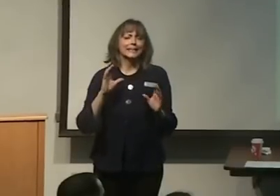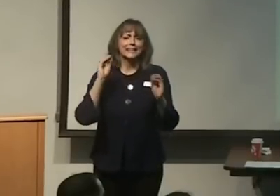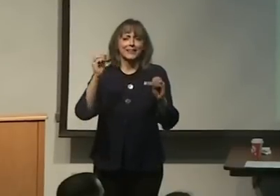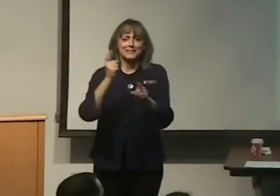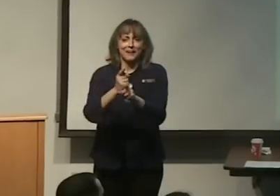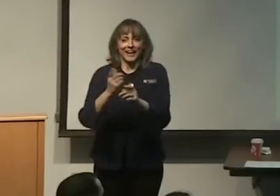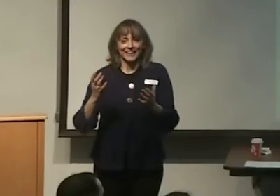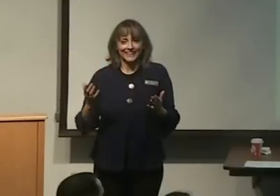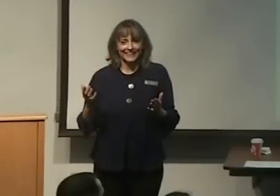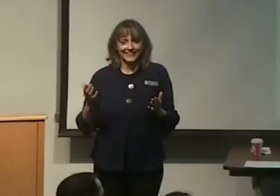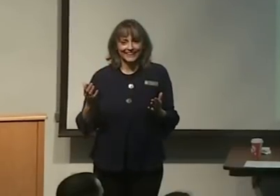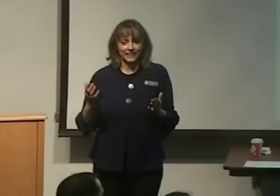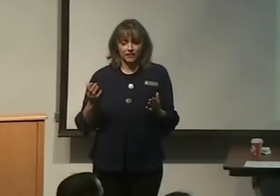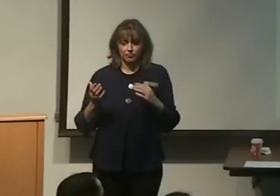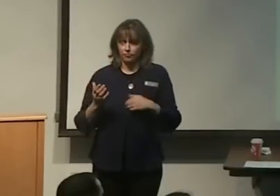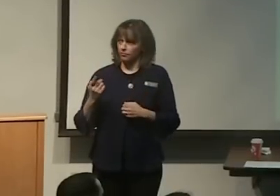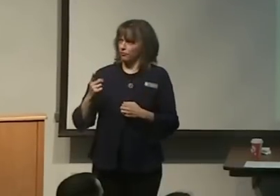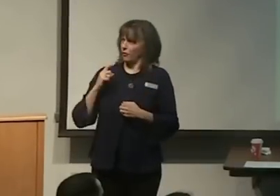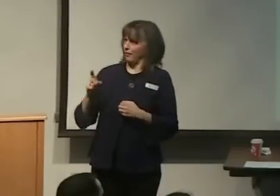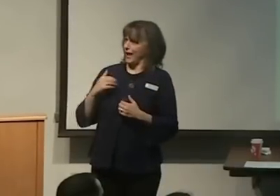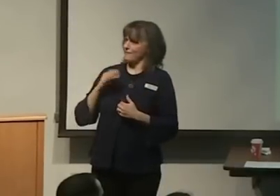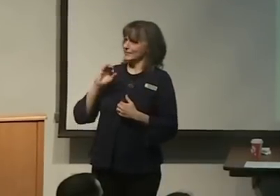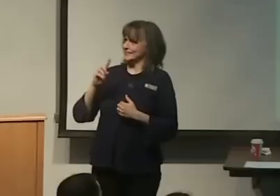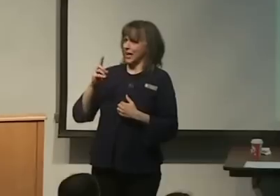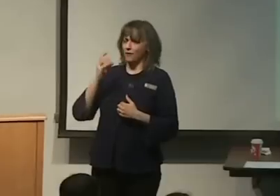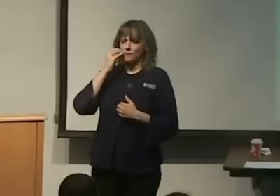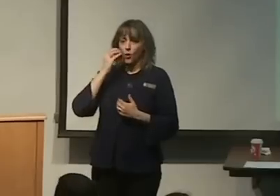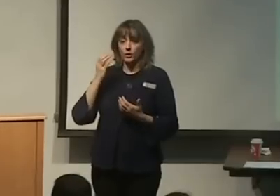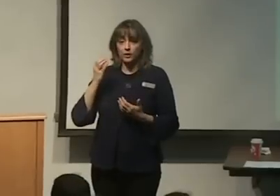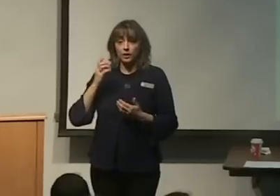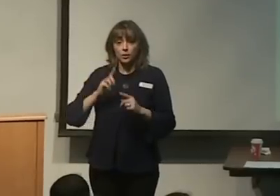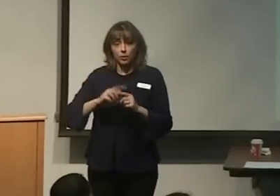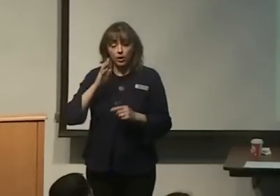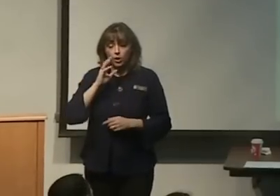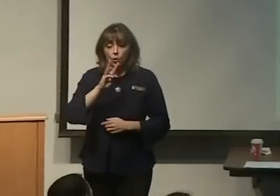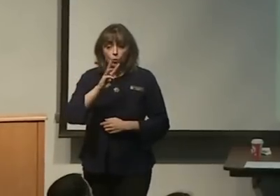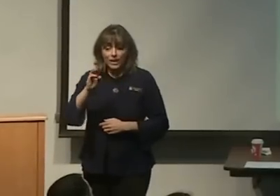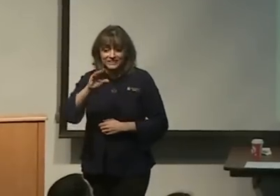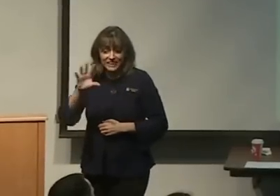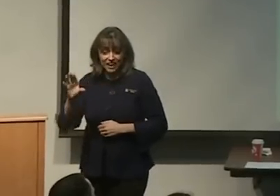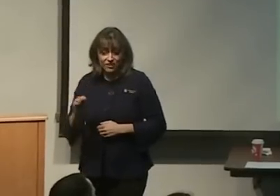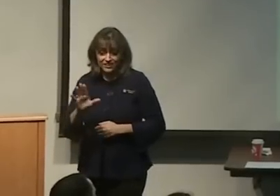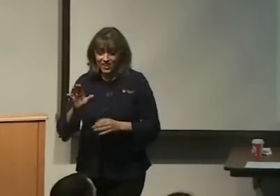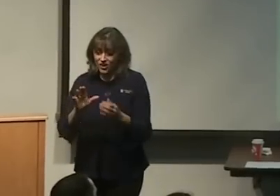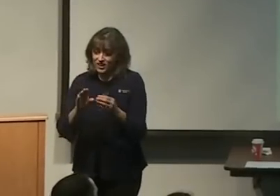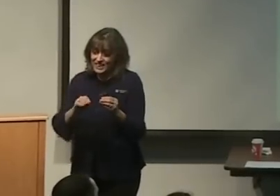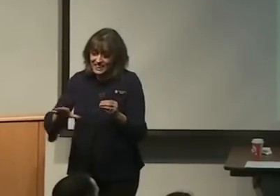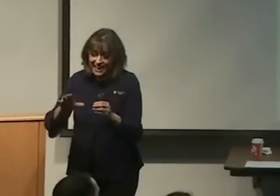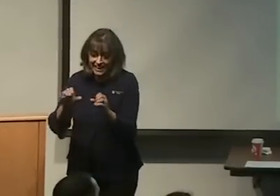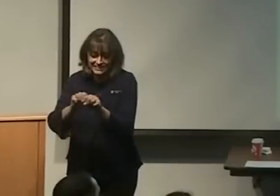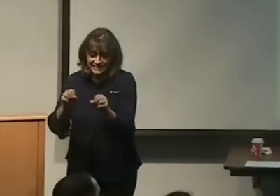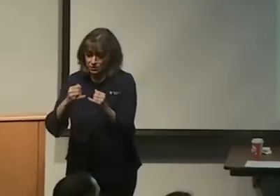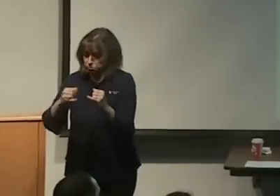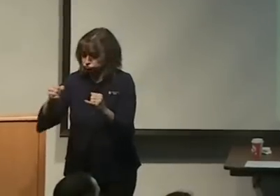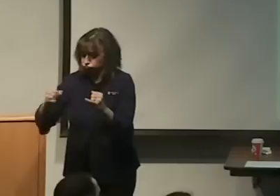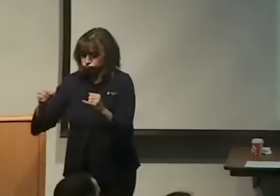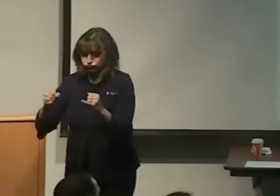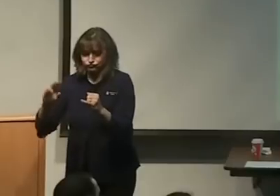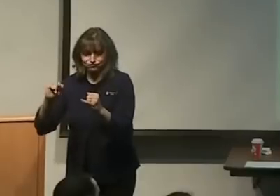But in West Africa where the land lines were not good or in Poland where the land lines were terrible they said,